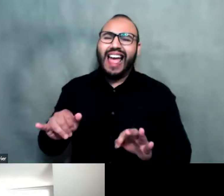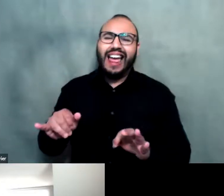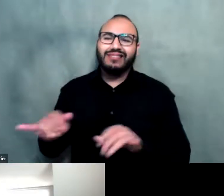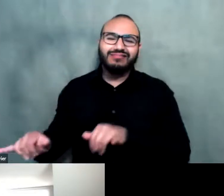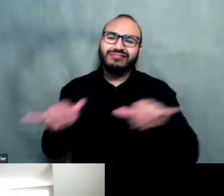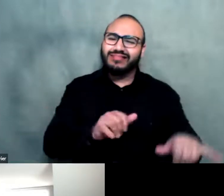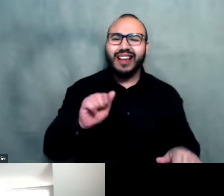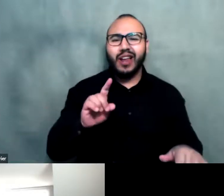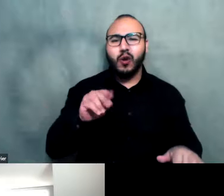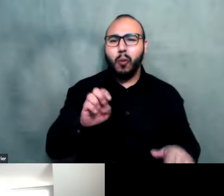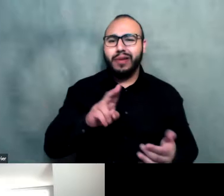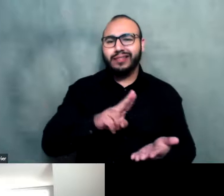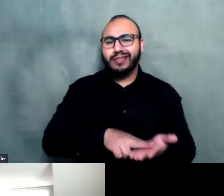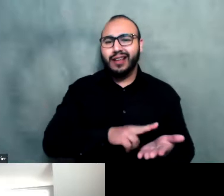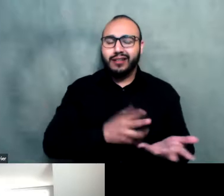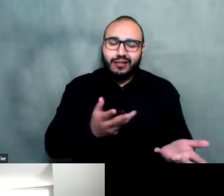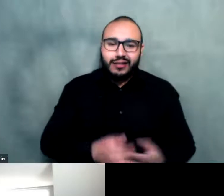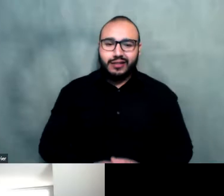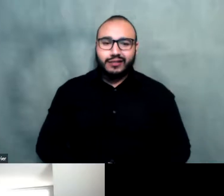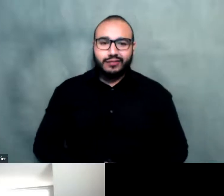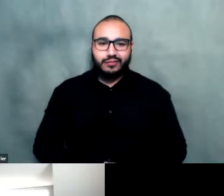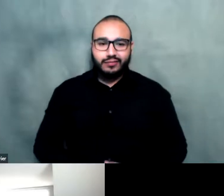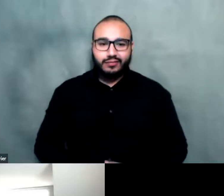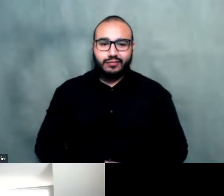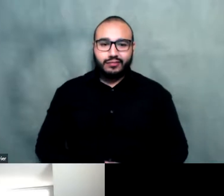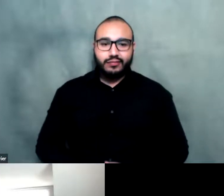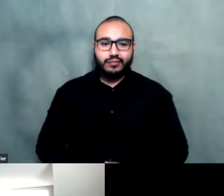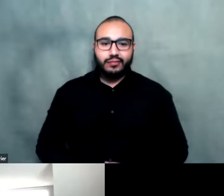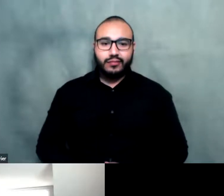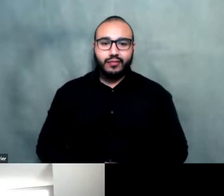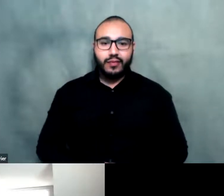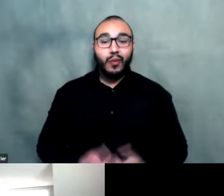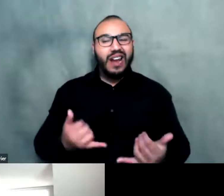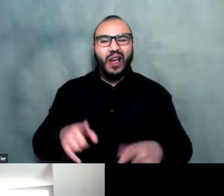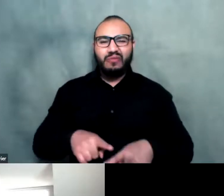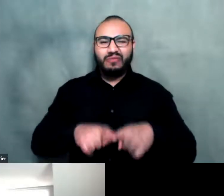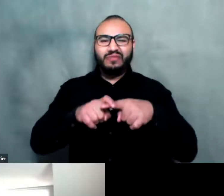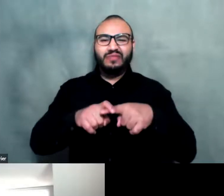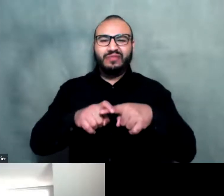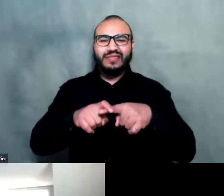similar. So I'm think, I'm gonna pause right here and hand it back to Megan. I think she's